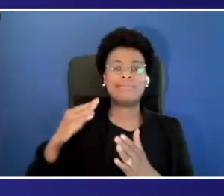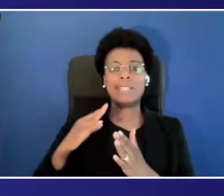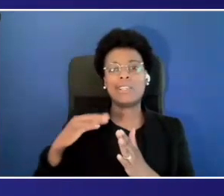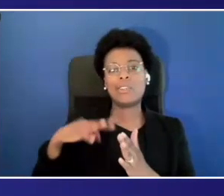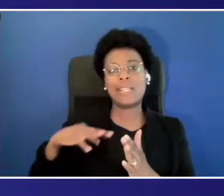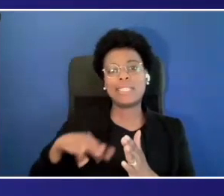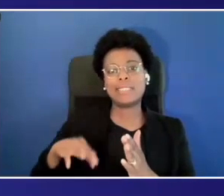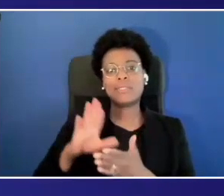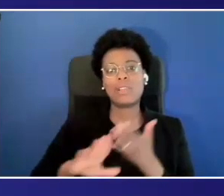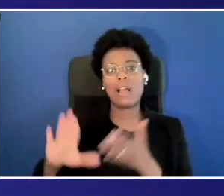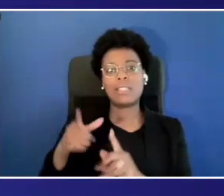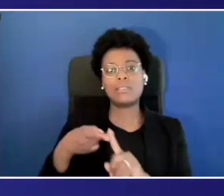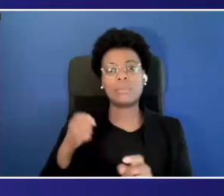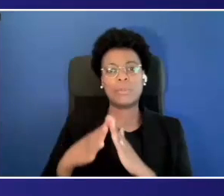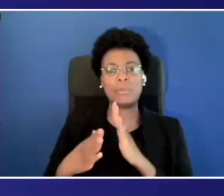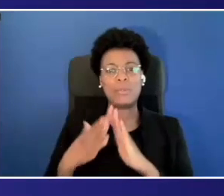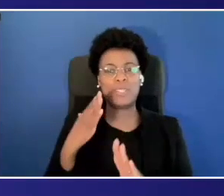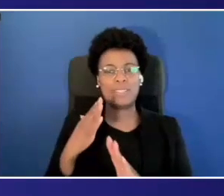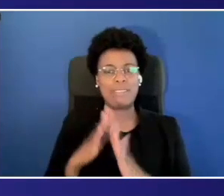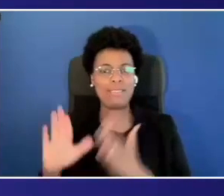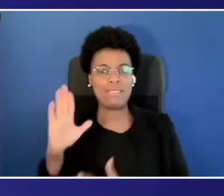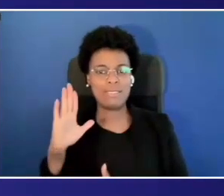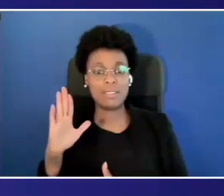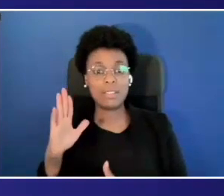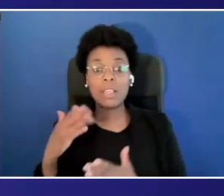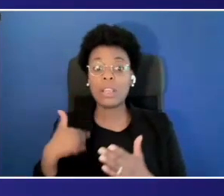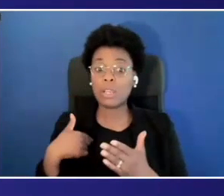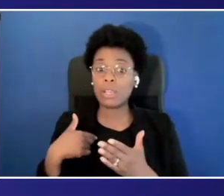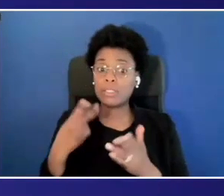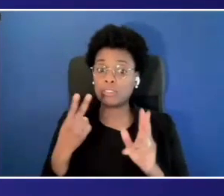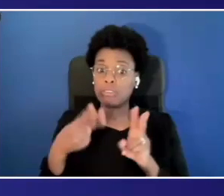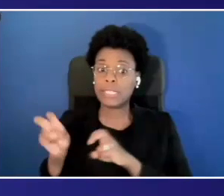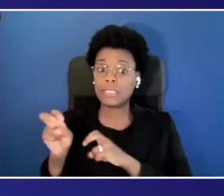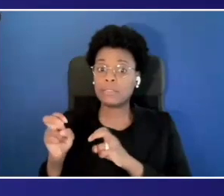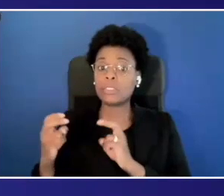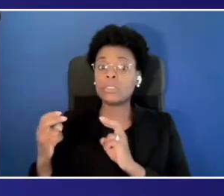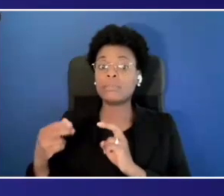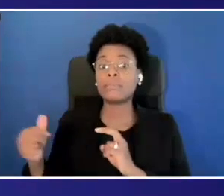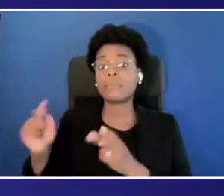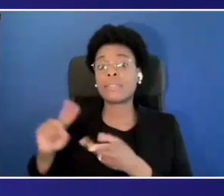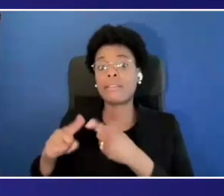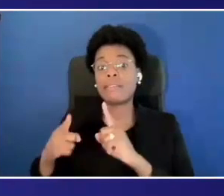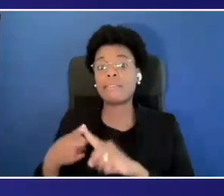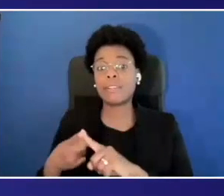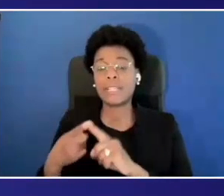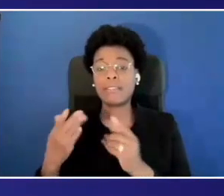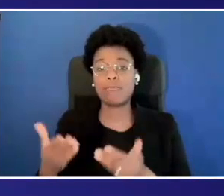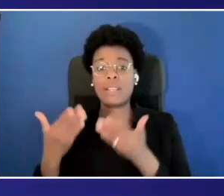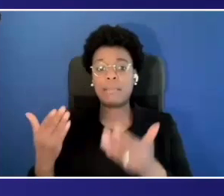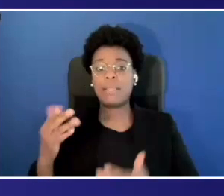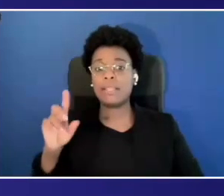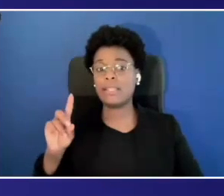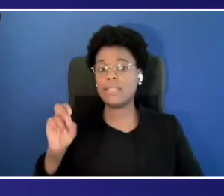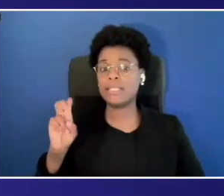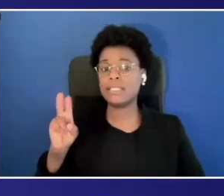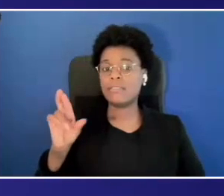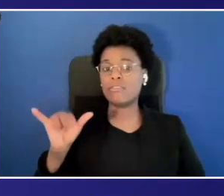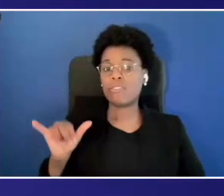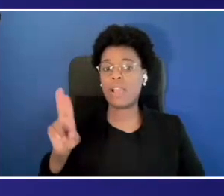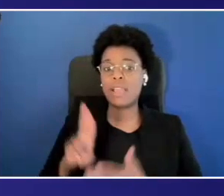When it was time to transfer, a friend recommended to Brian University because she had seen multiple advertisements and heard that they were a lower cost option.